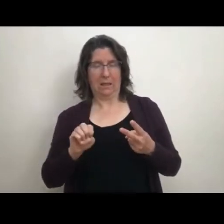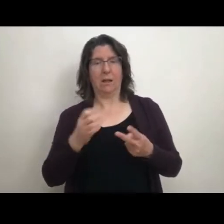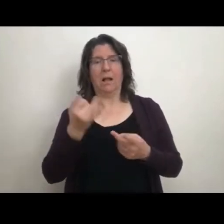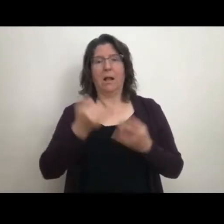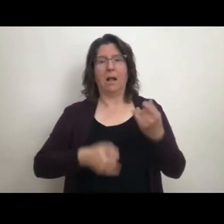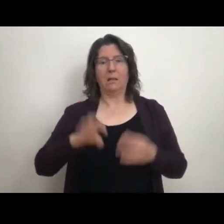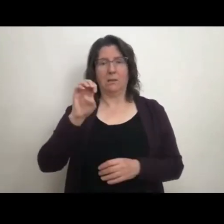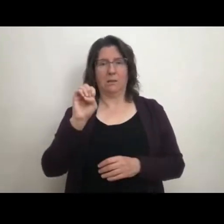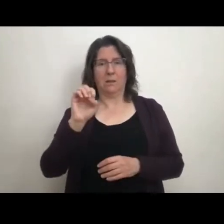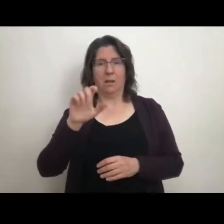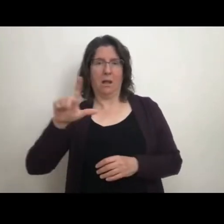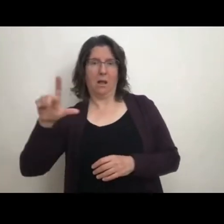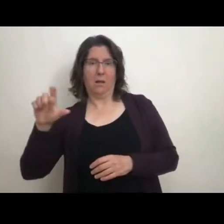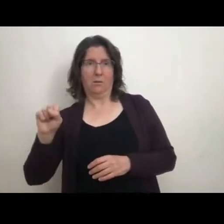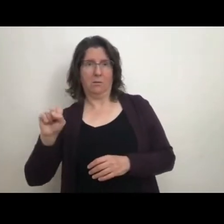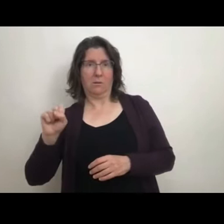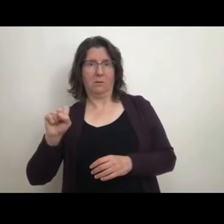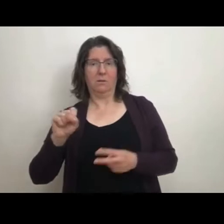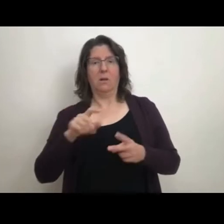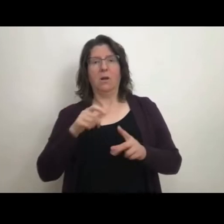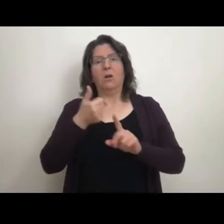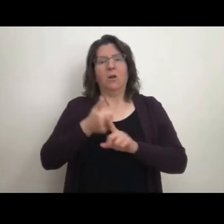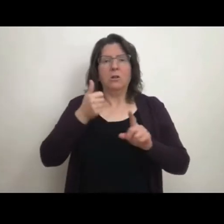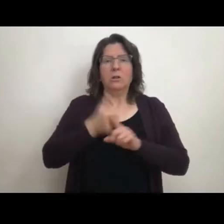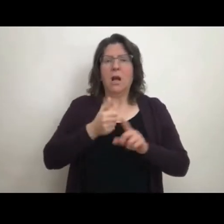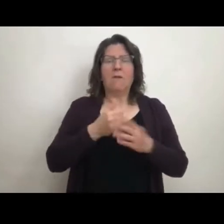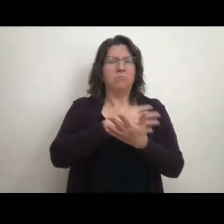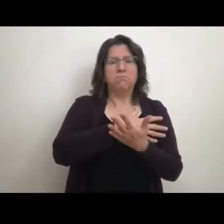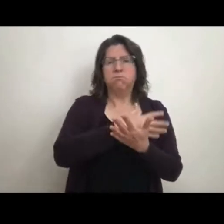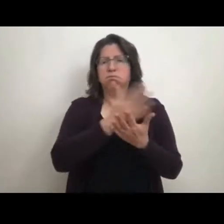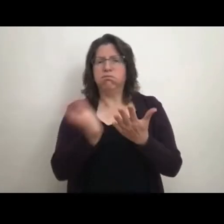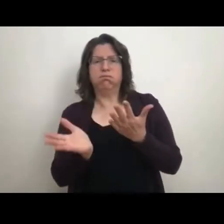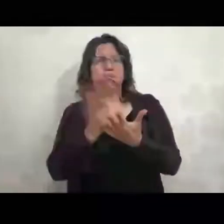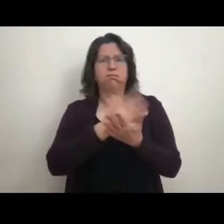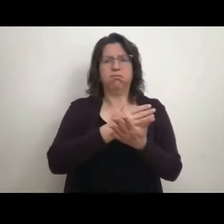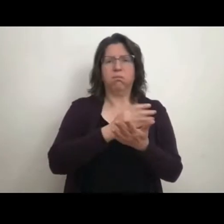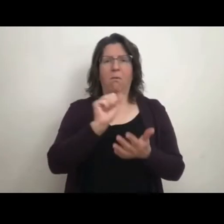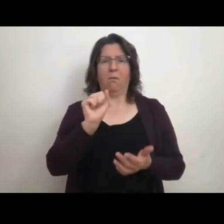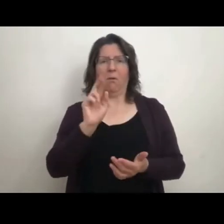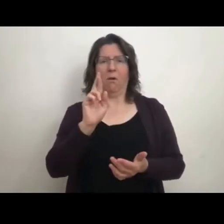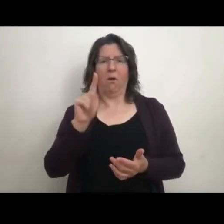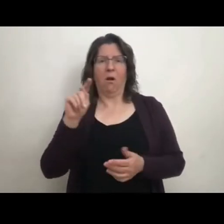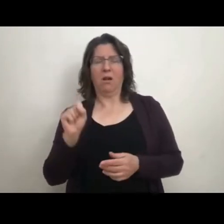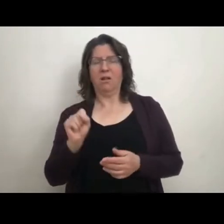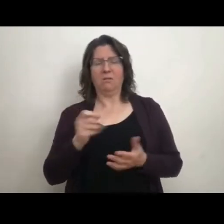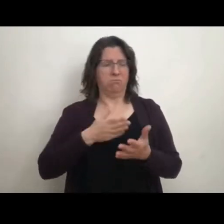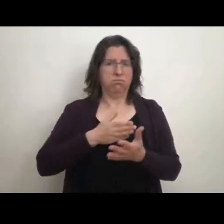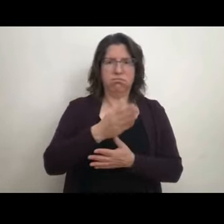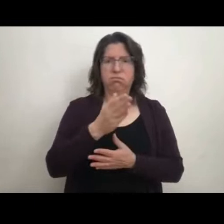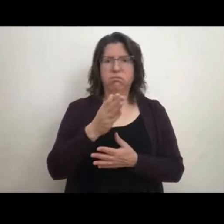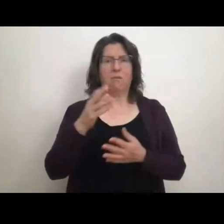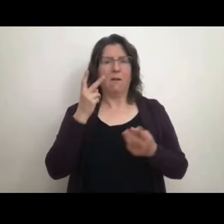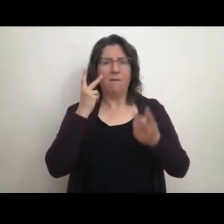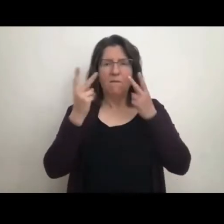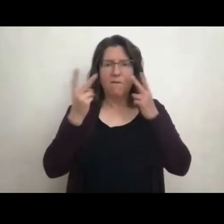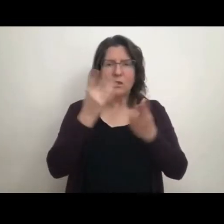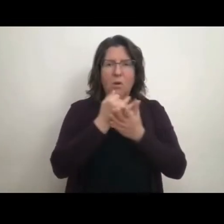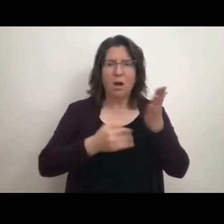Chrystene Ells came to us with a wide breadth of talent and experience in many forms of art creation: